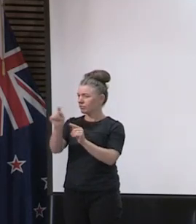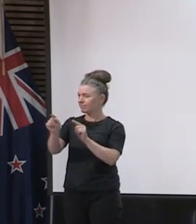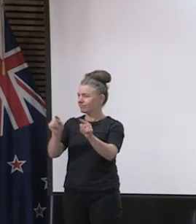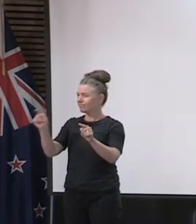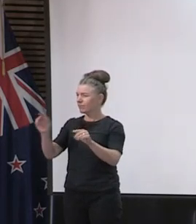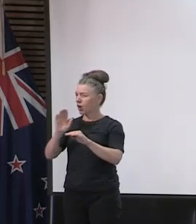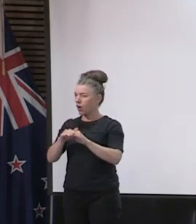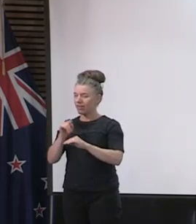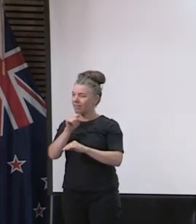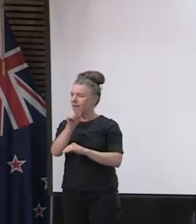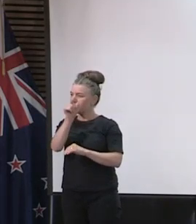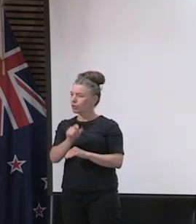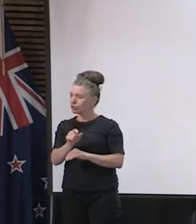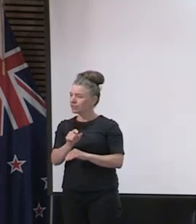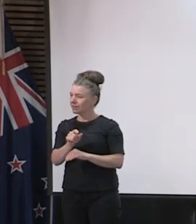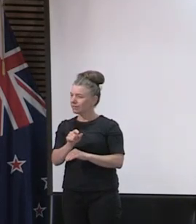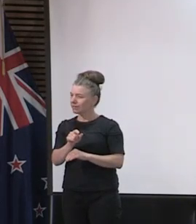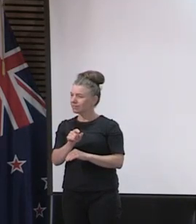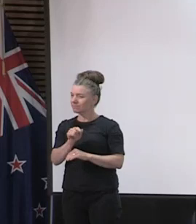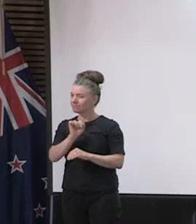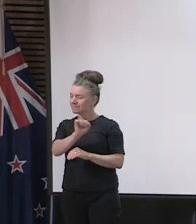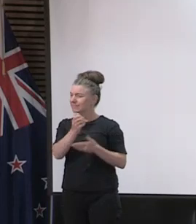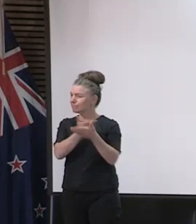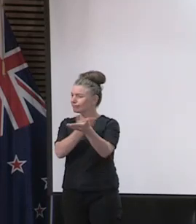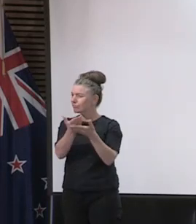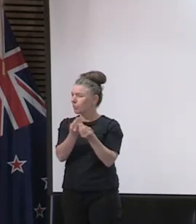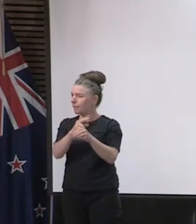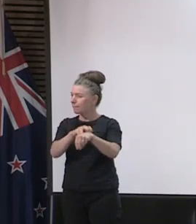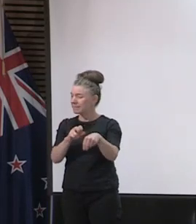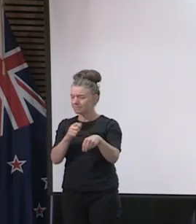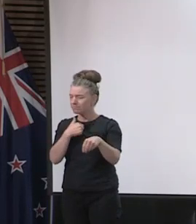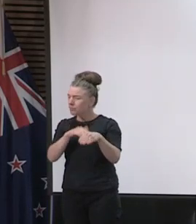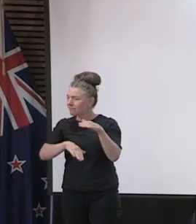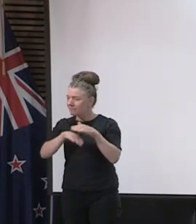of hospitality. I have heard confused reporting over the